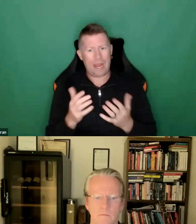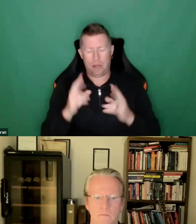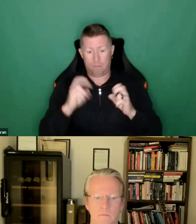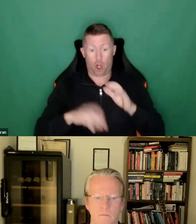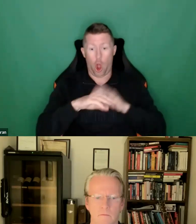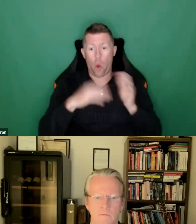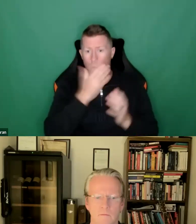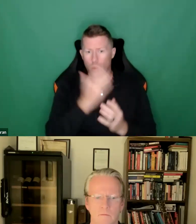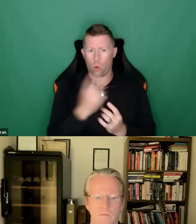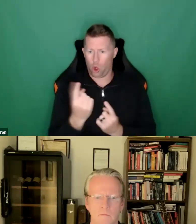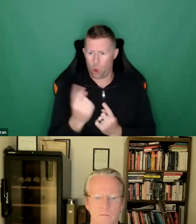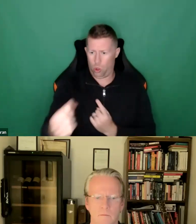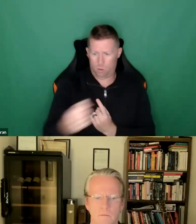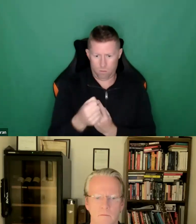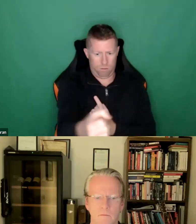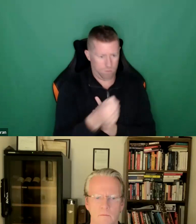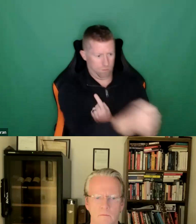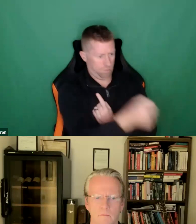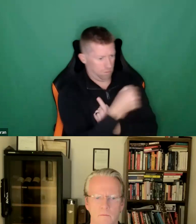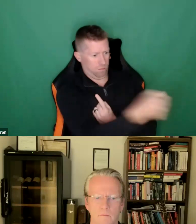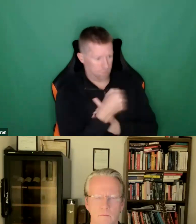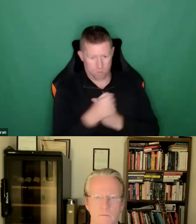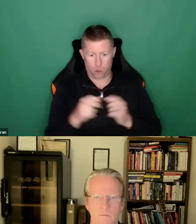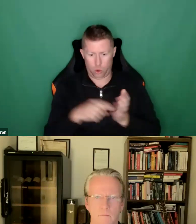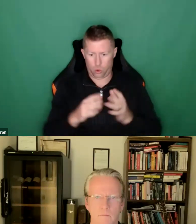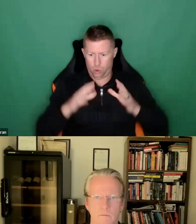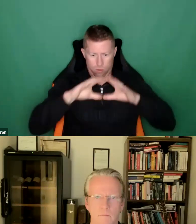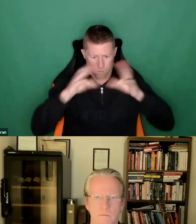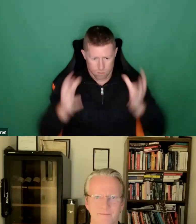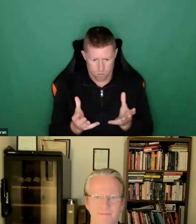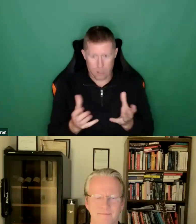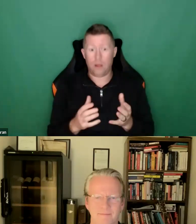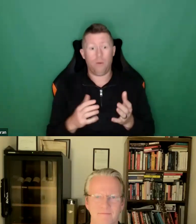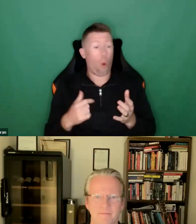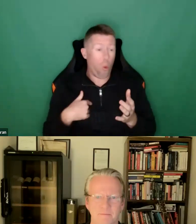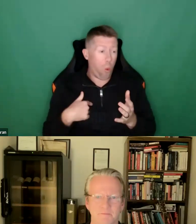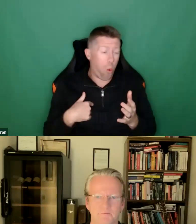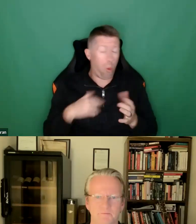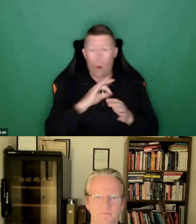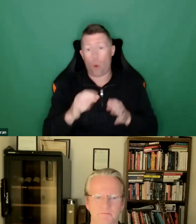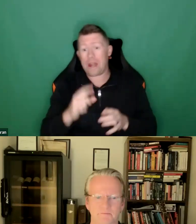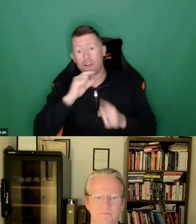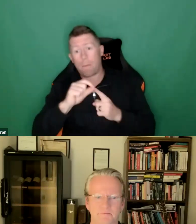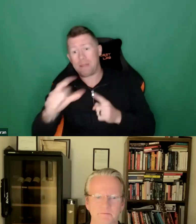children is spent in the 14 to 17 year old age group. Even though all the intervention effectiveness is much